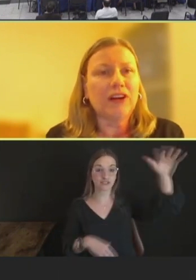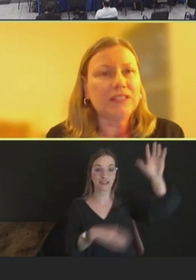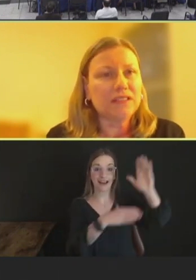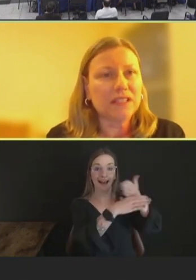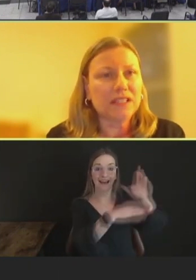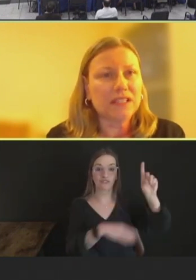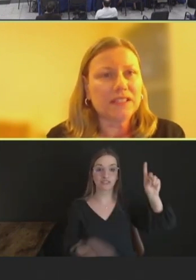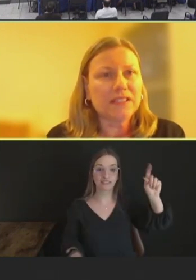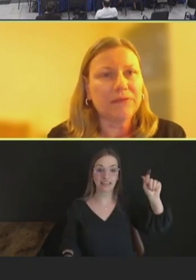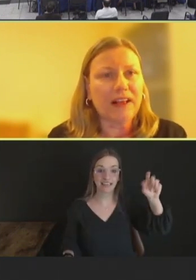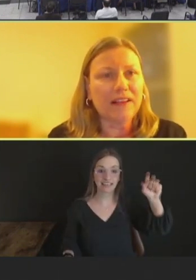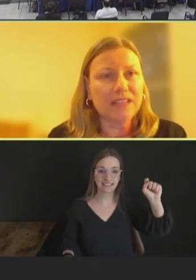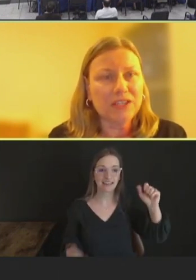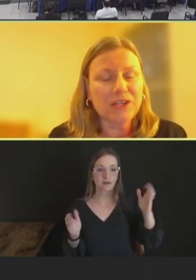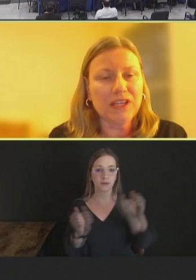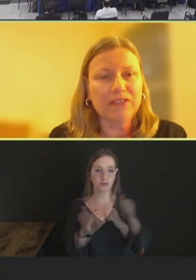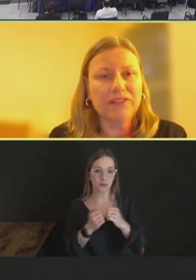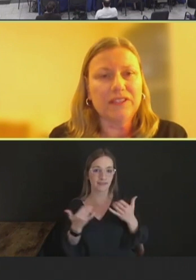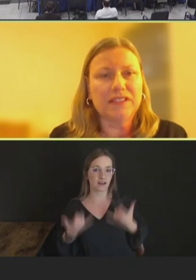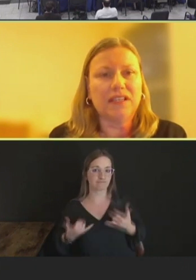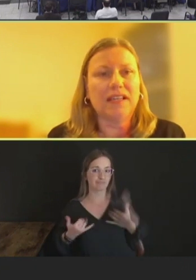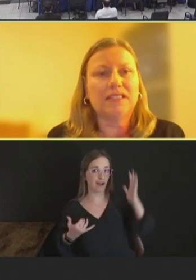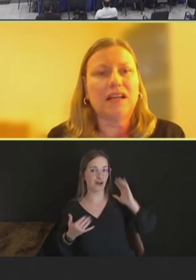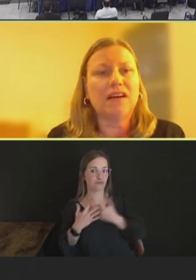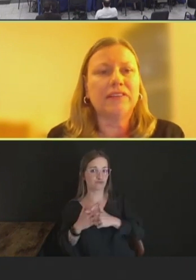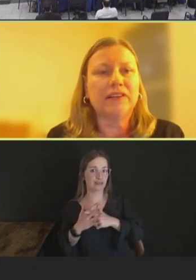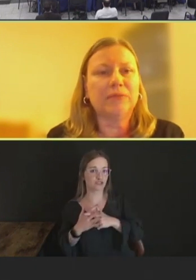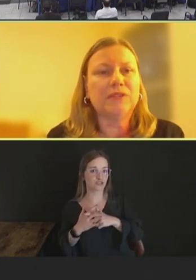We've also done some validation of these enhanced algorithms.